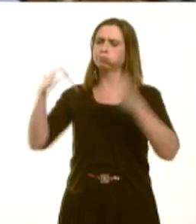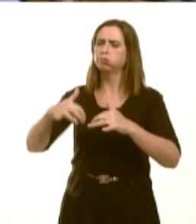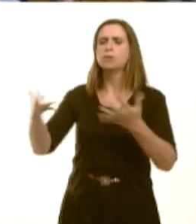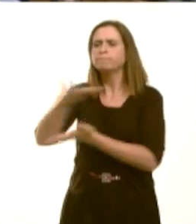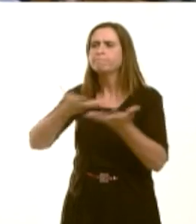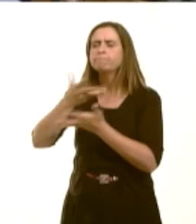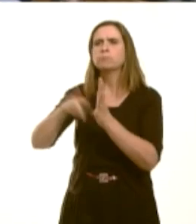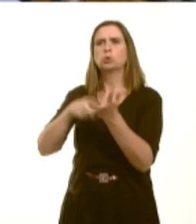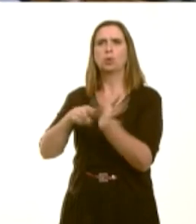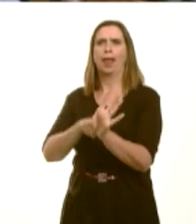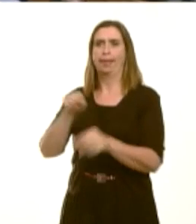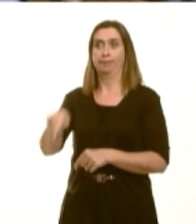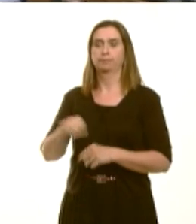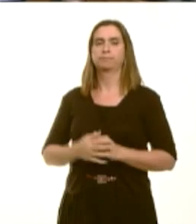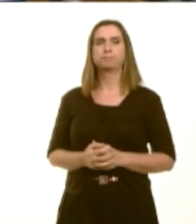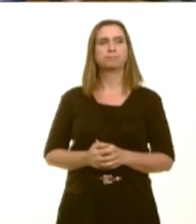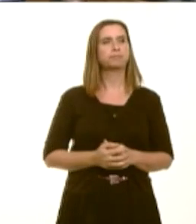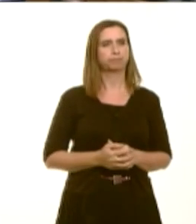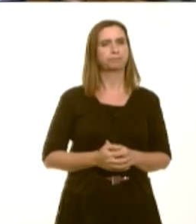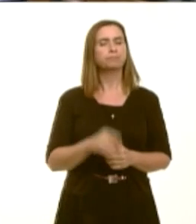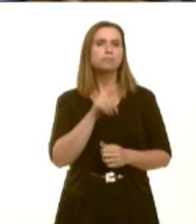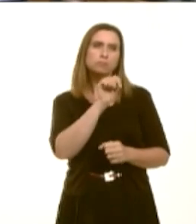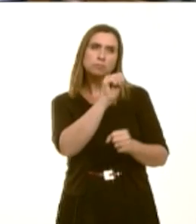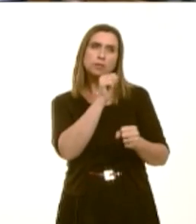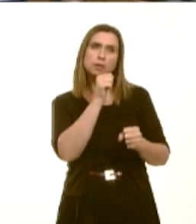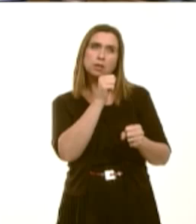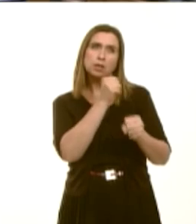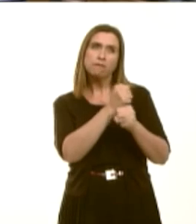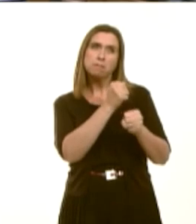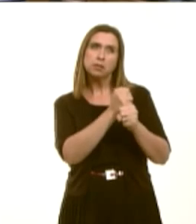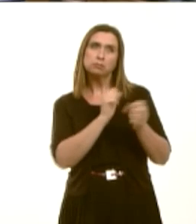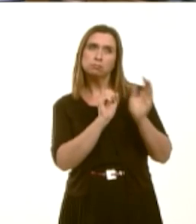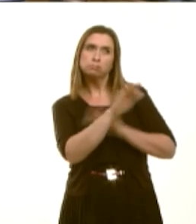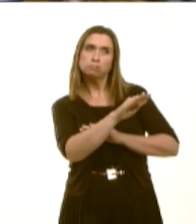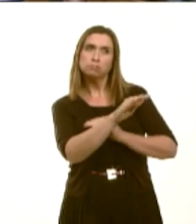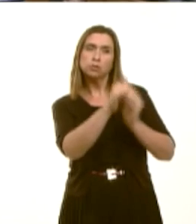Bethan Jenkins: First Minister, your Government received the report some 14 months ago, and